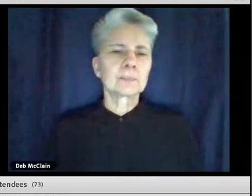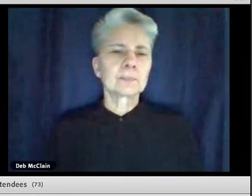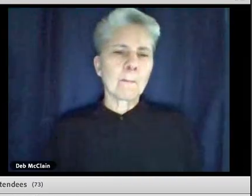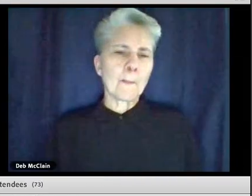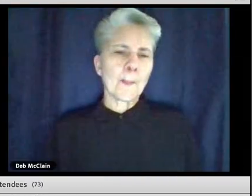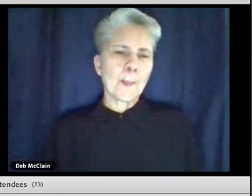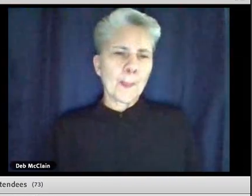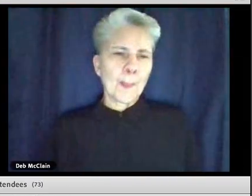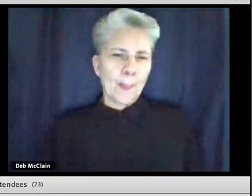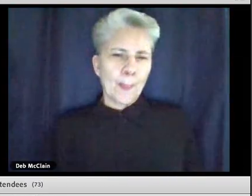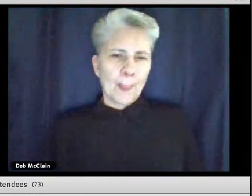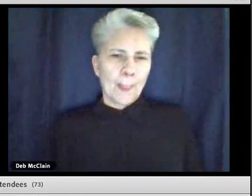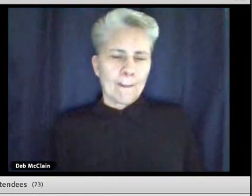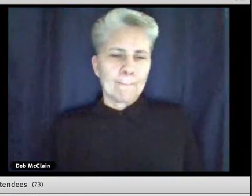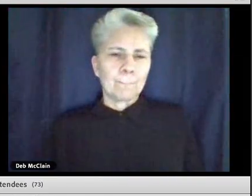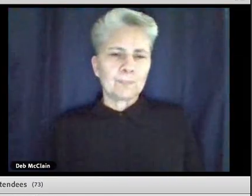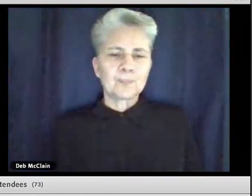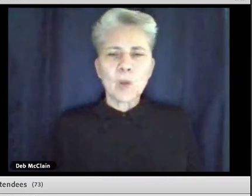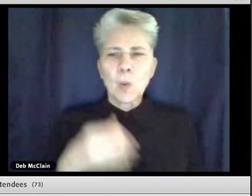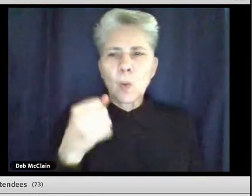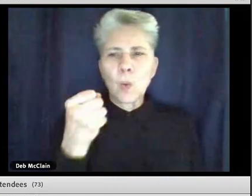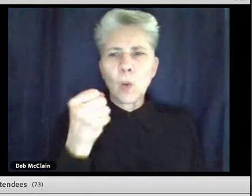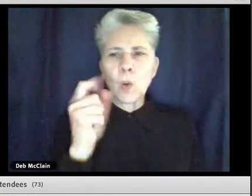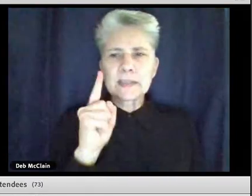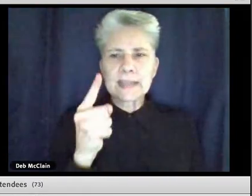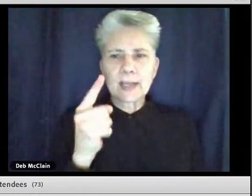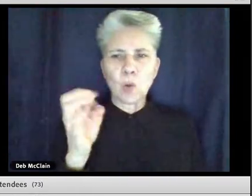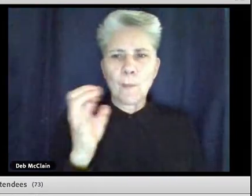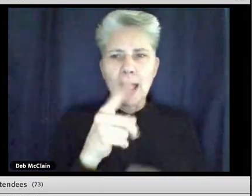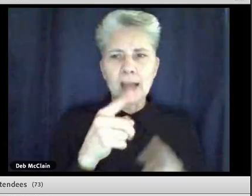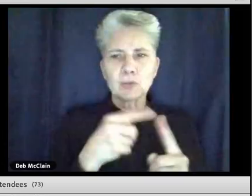Okay, so I'm going to go back to my PowerPoint. Give me just a second. I'll be right back.